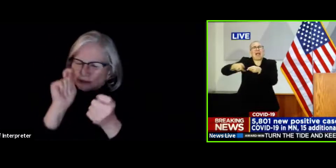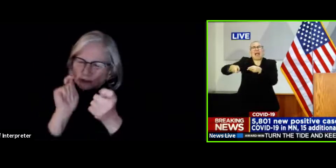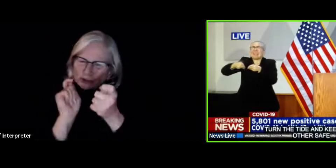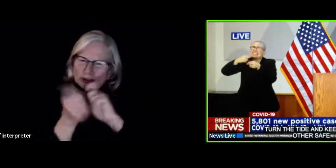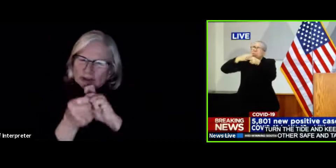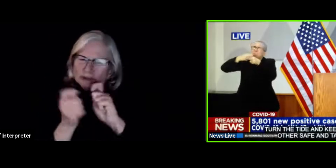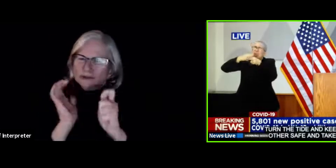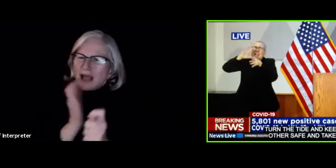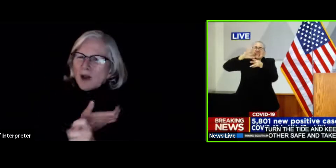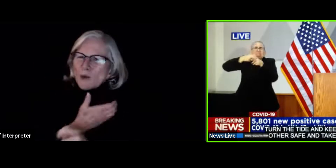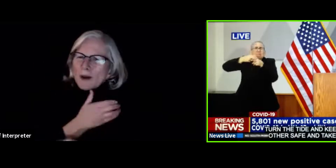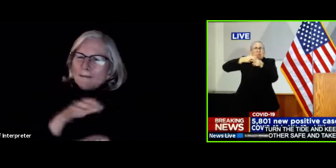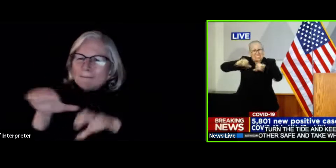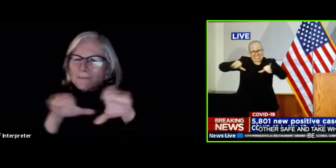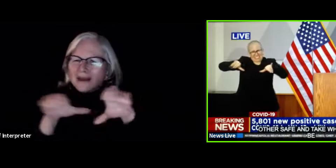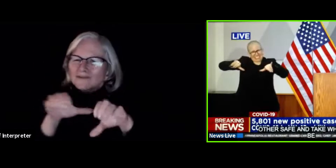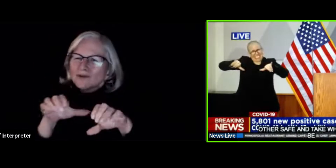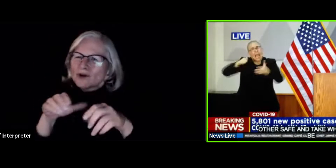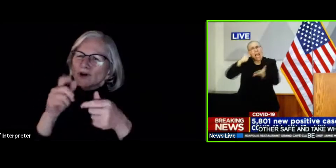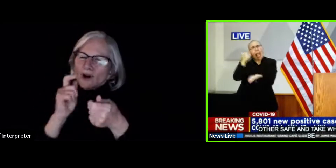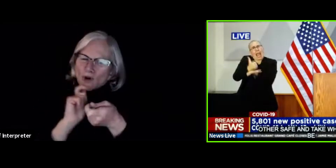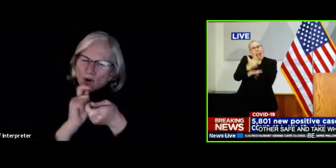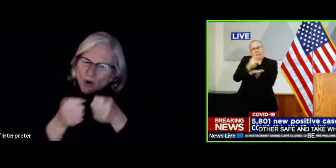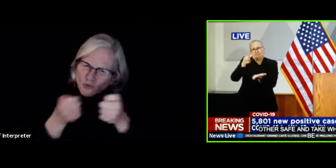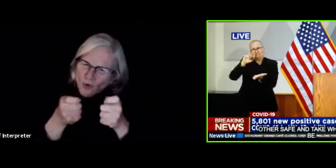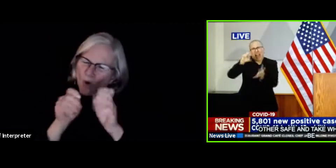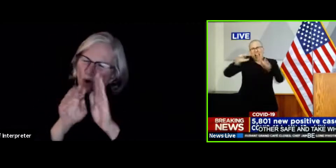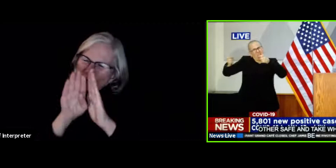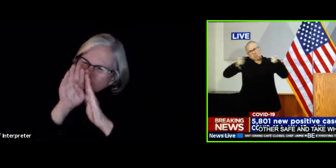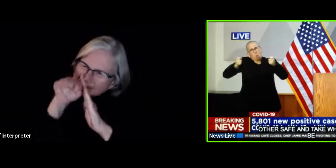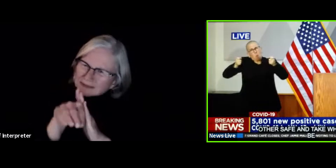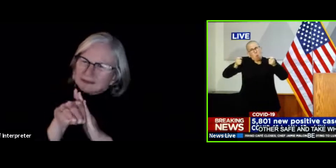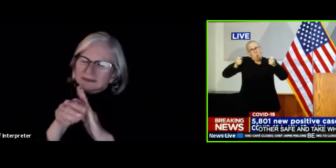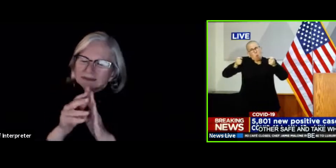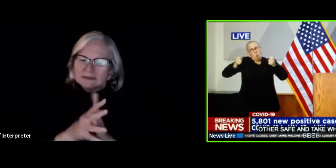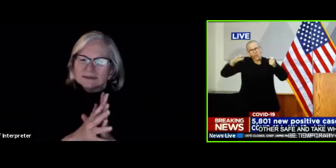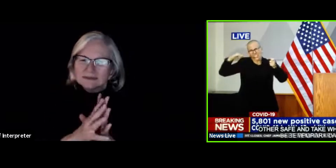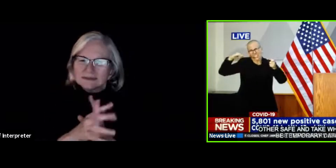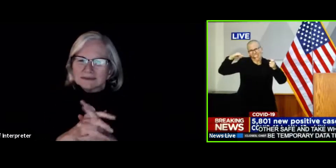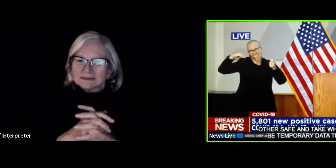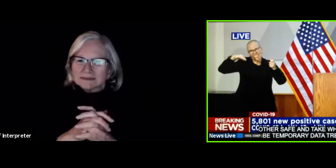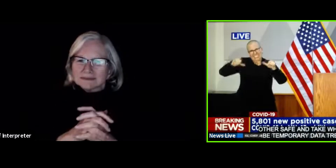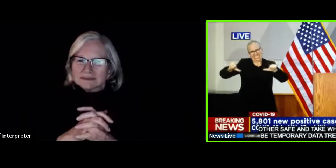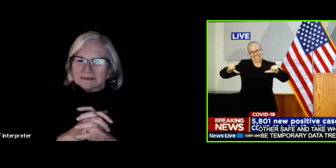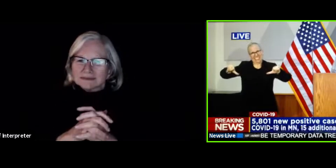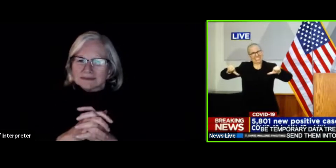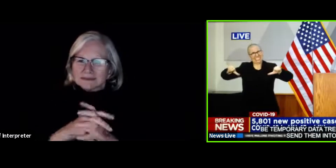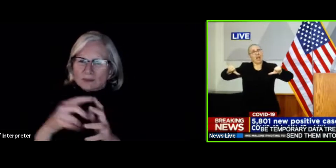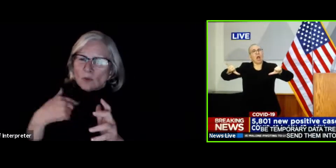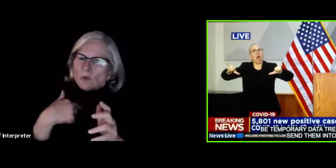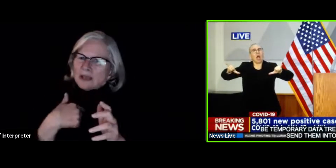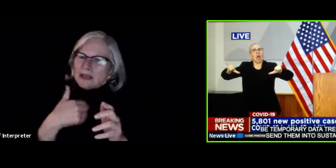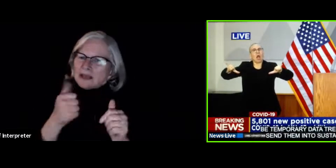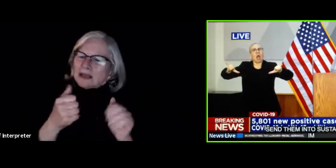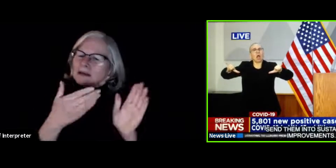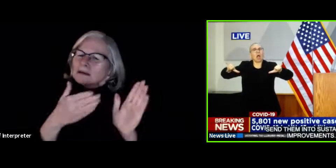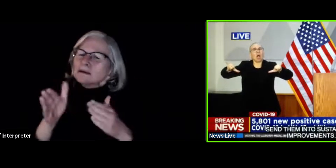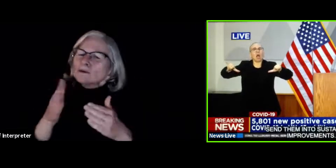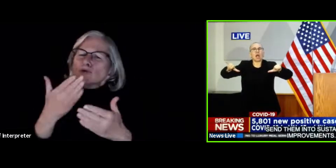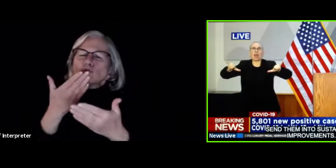THE DATA ARE NOT GOING TO STAY MOVING IN THE RIGHT DIRECTION WOULD YOU TELL US CONTINUED VIGILANCE ON ALL OF OUR PARTS.